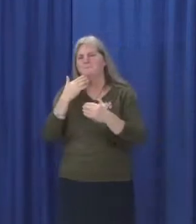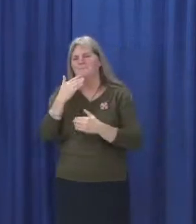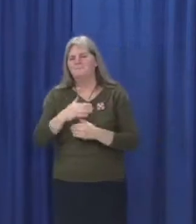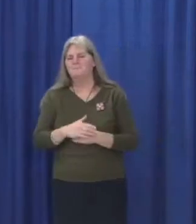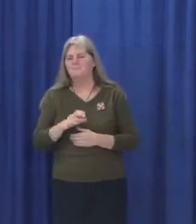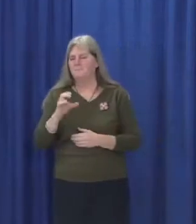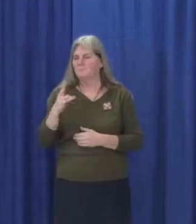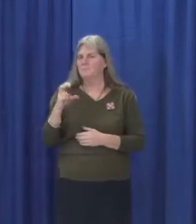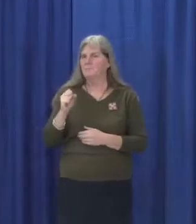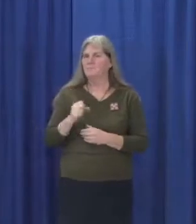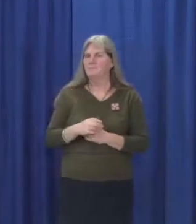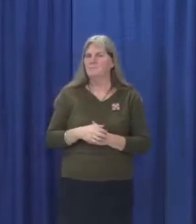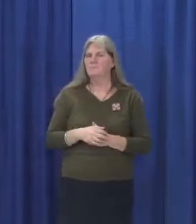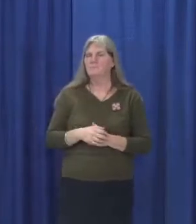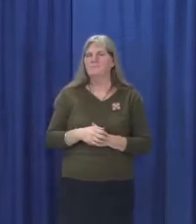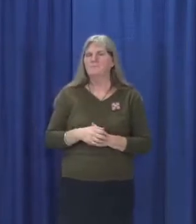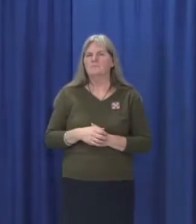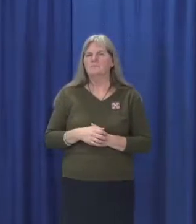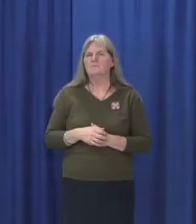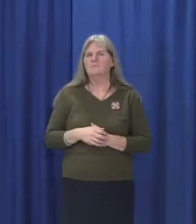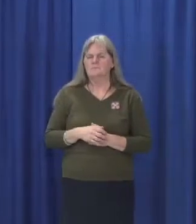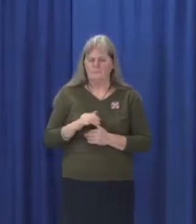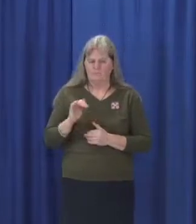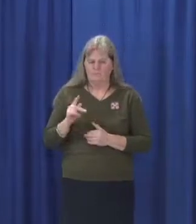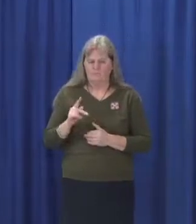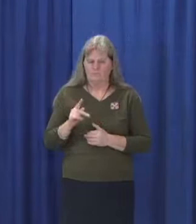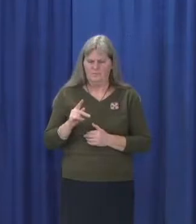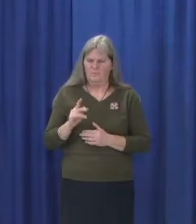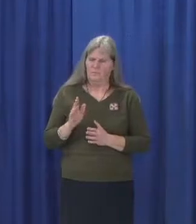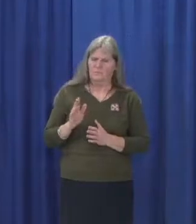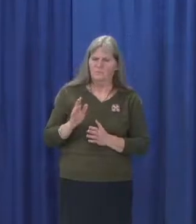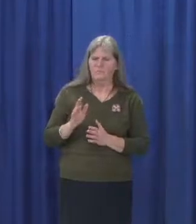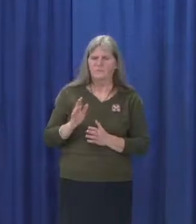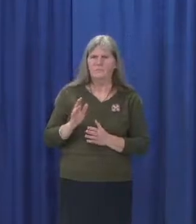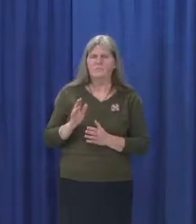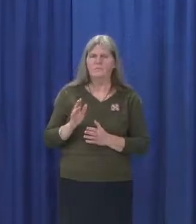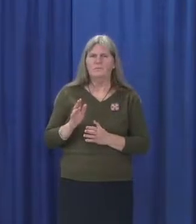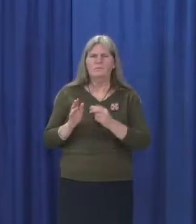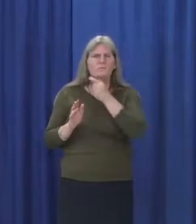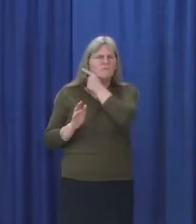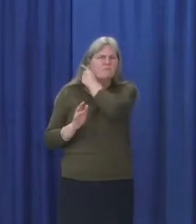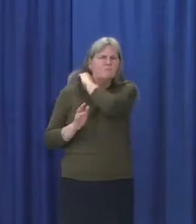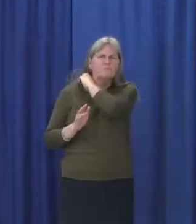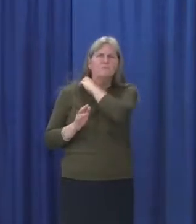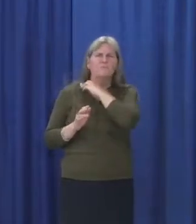Thank you. Follow-up? The other